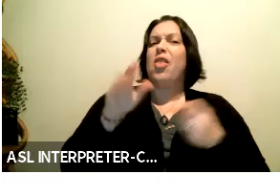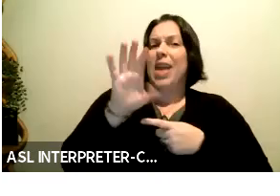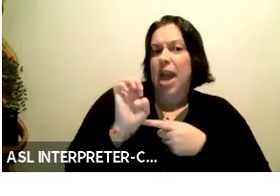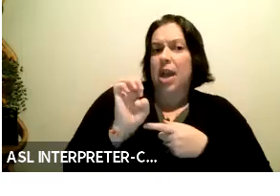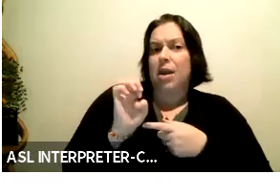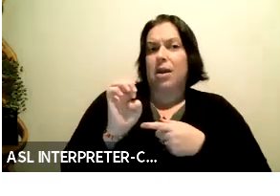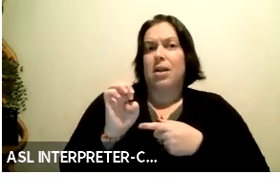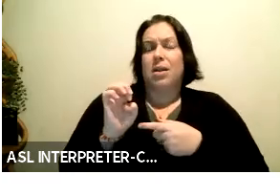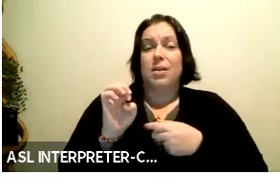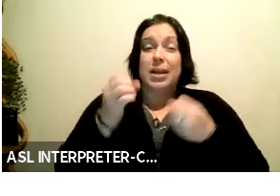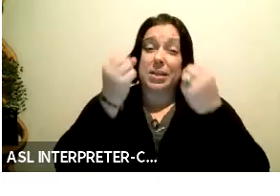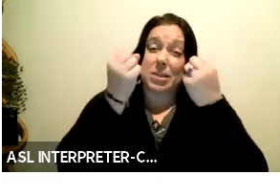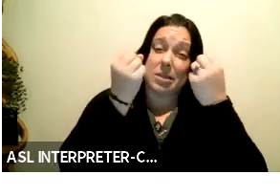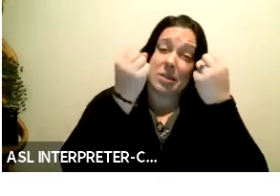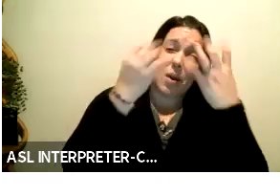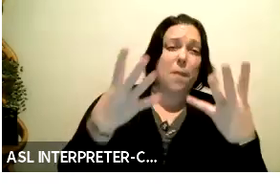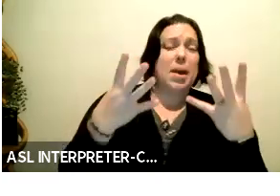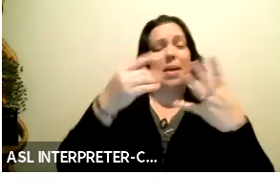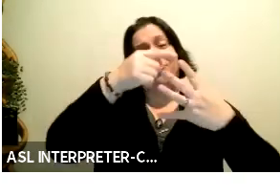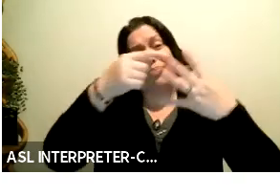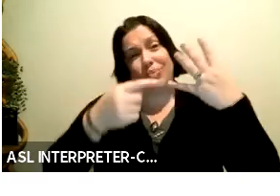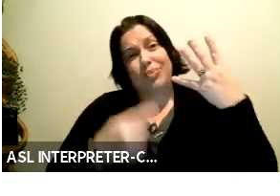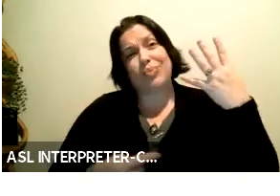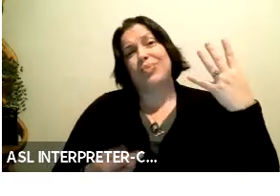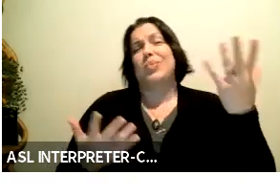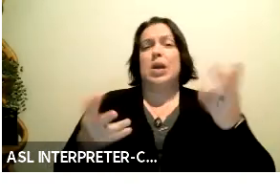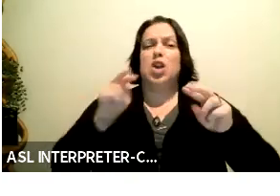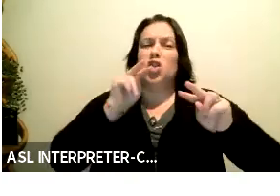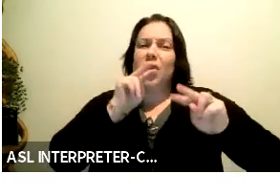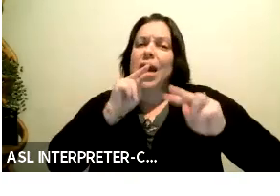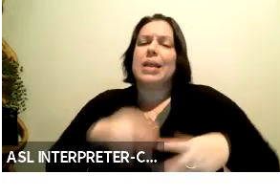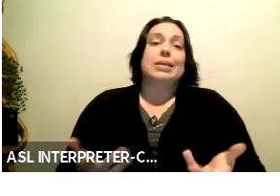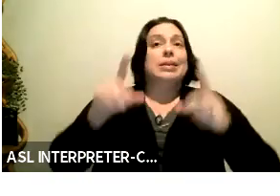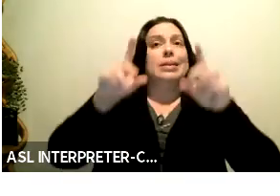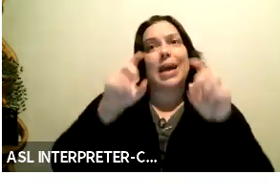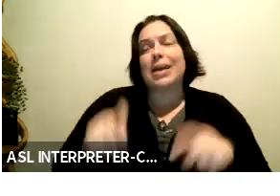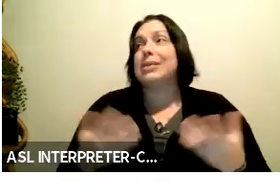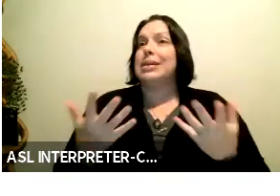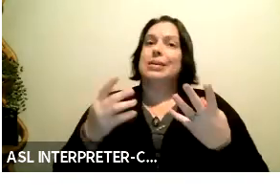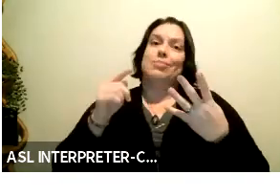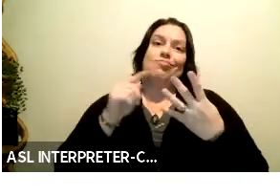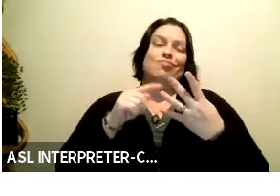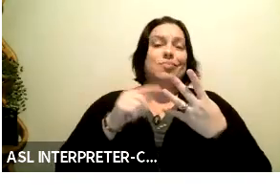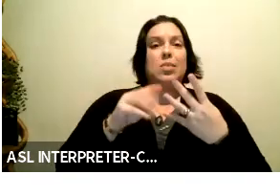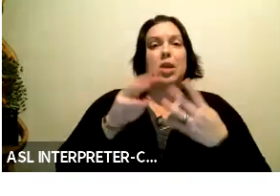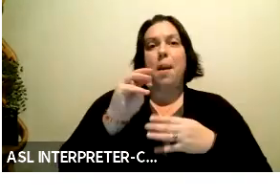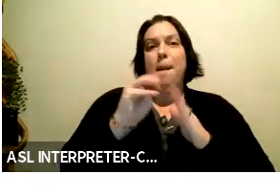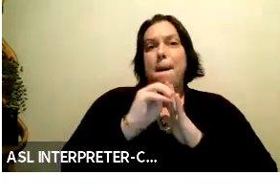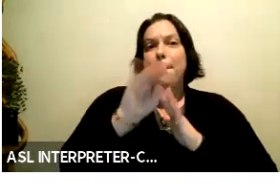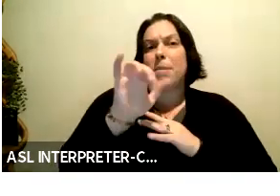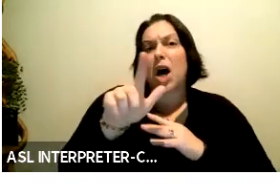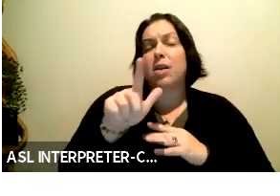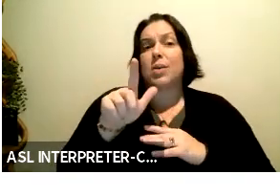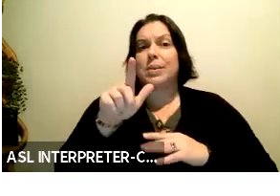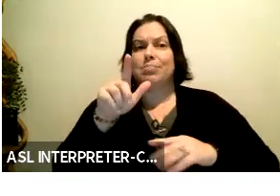all in one go. Surveillance, testing, data modeling, policy lab work, guidance development,